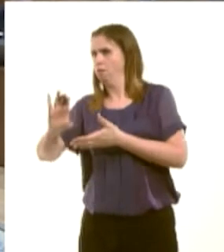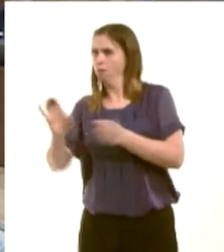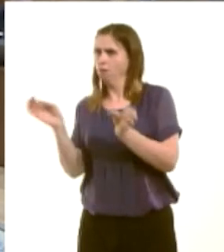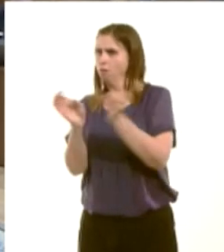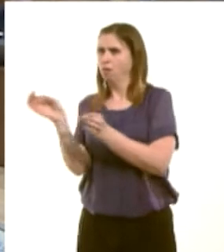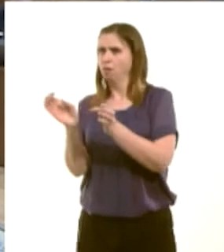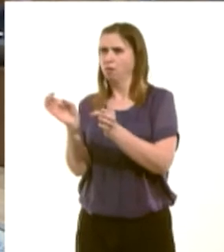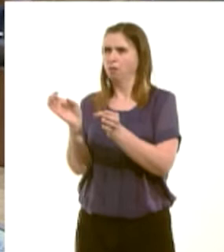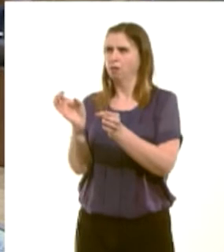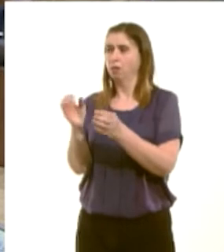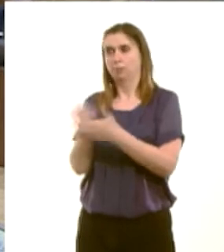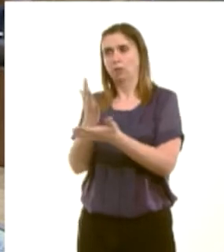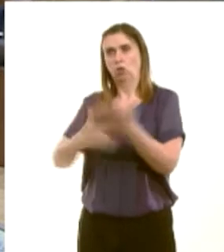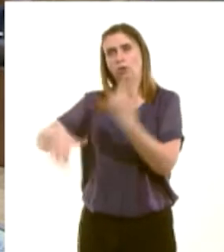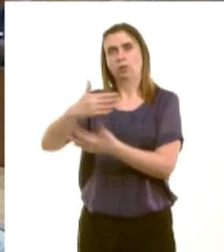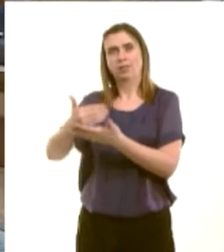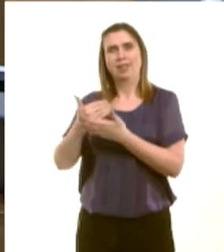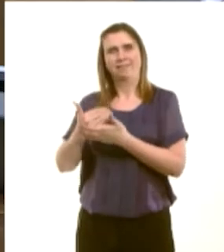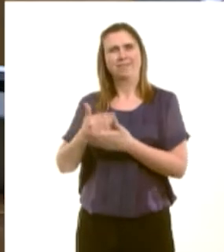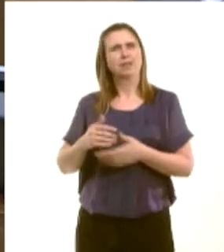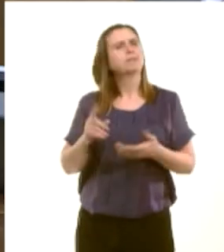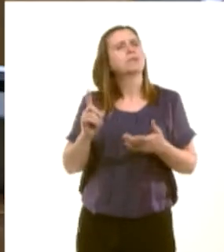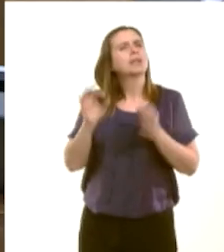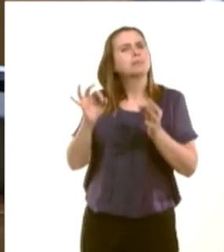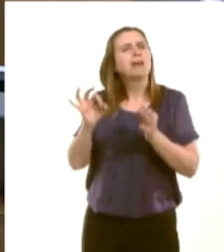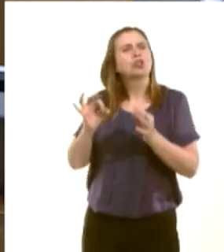special measures would deliver, actually. Whatís important is that there is now a proposal